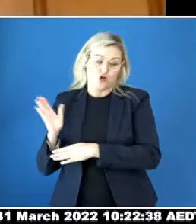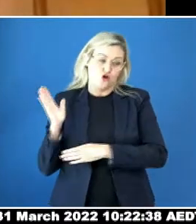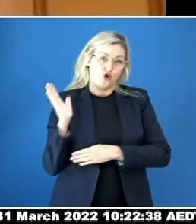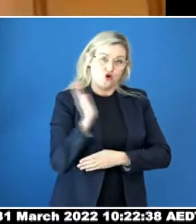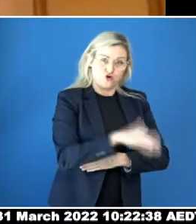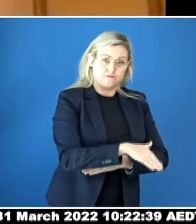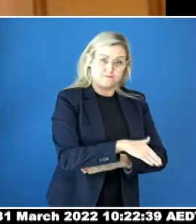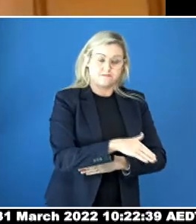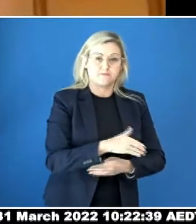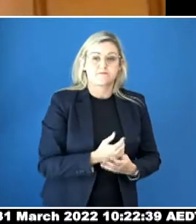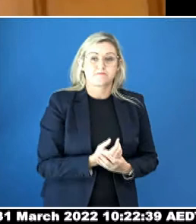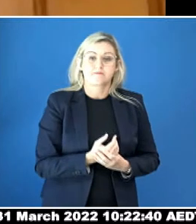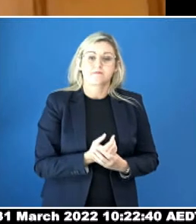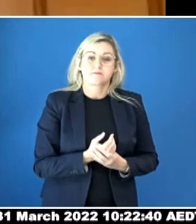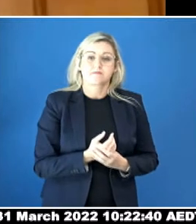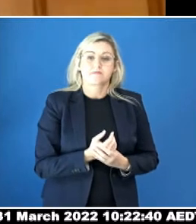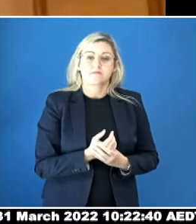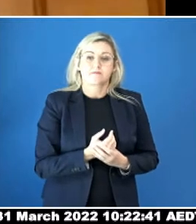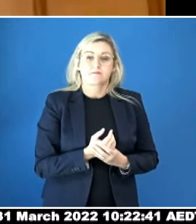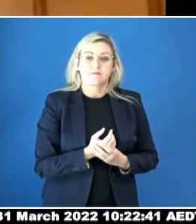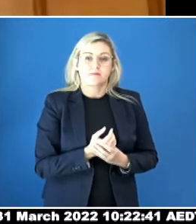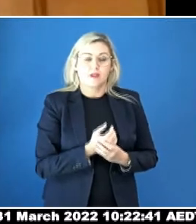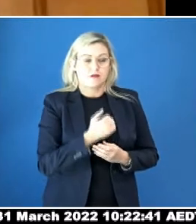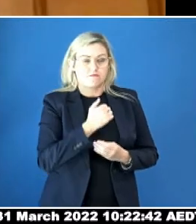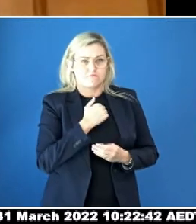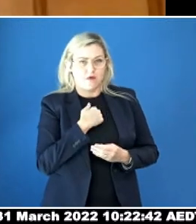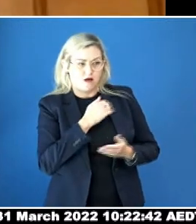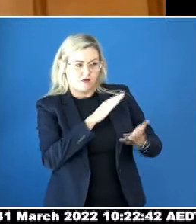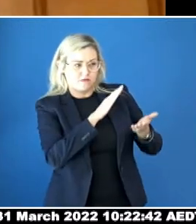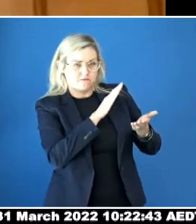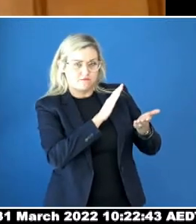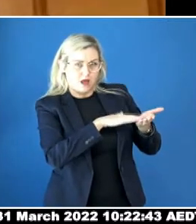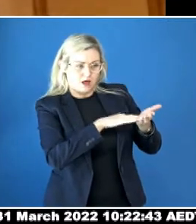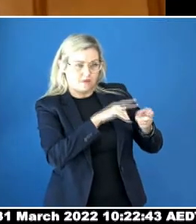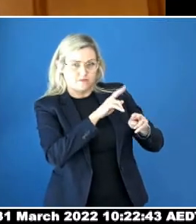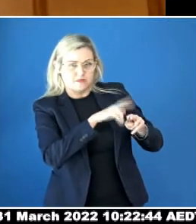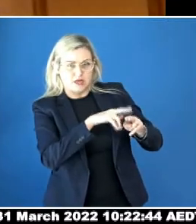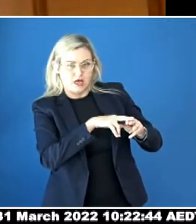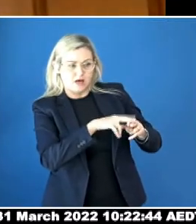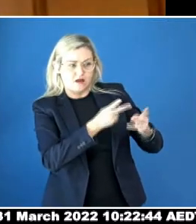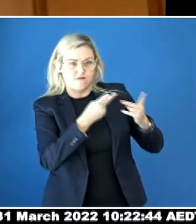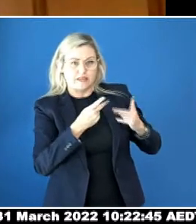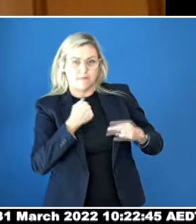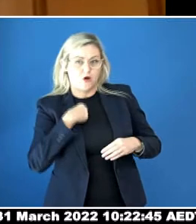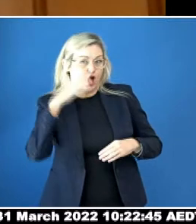from work, mum and dad come to my room.